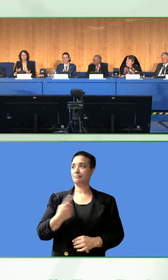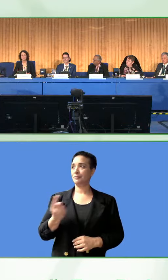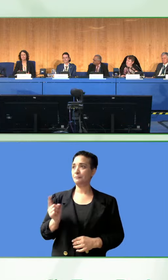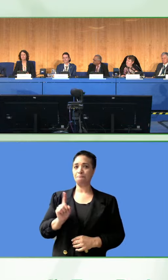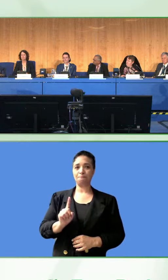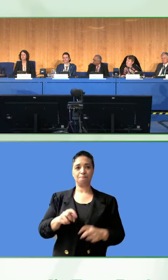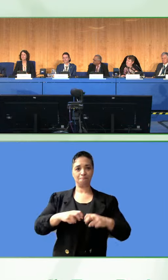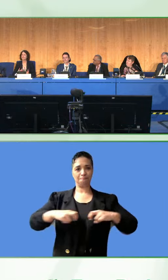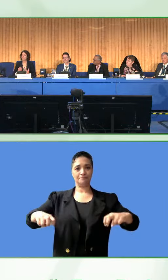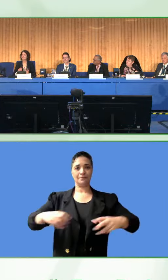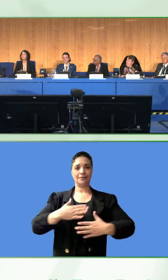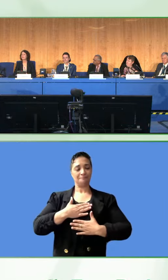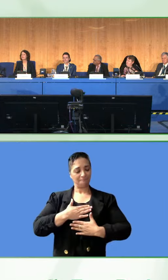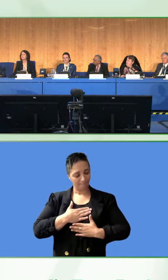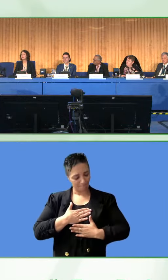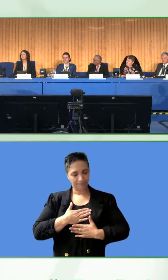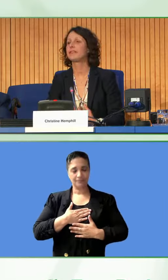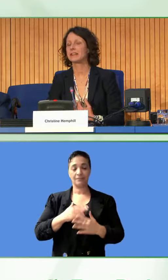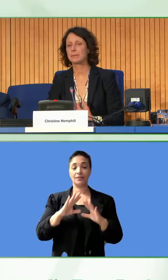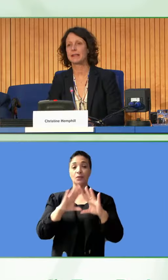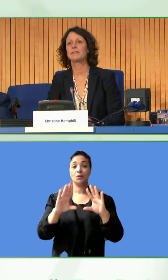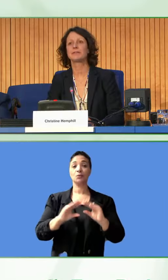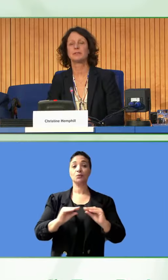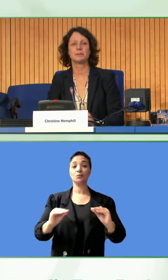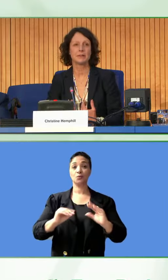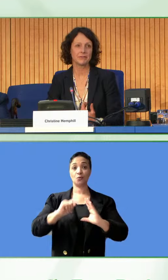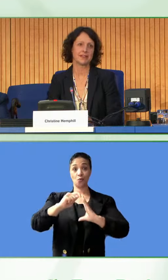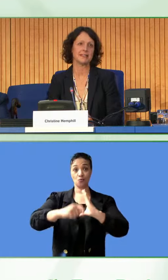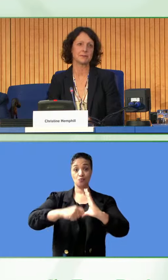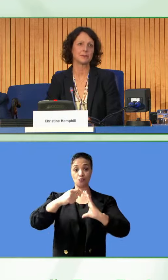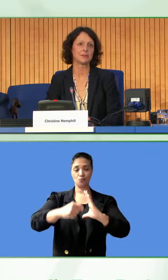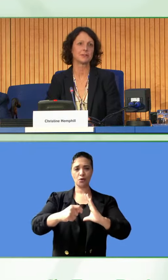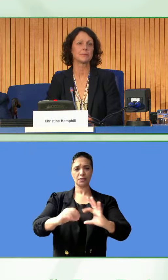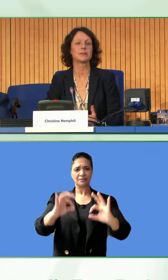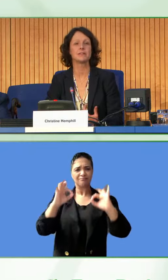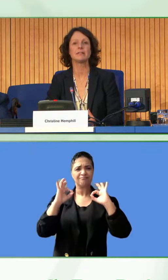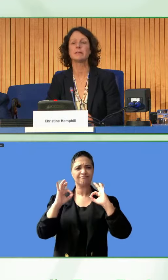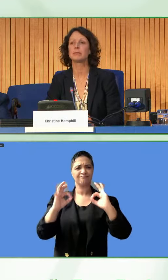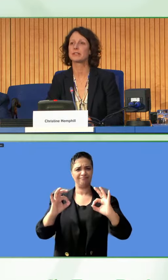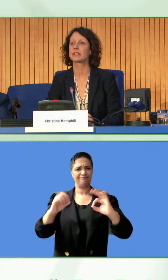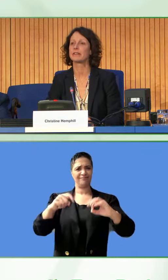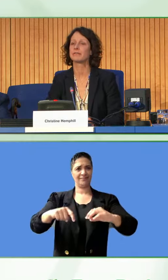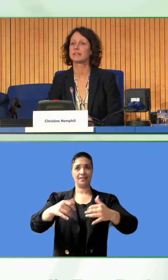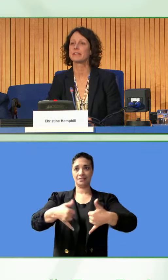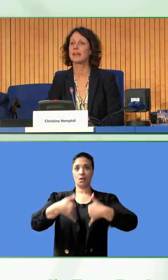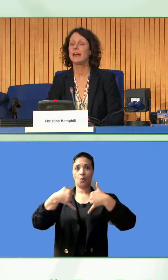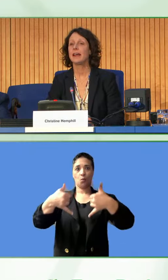Zero Project is the perfect platform for these awards because the Zero Project conference